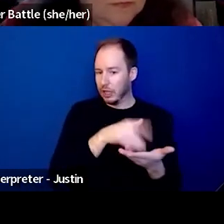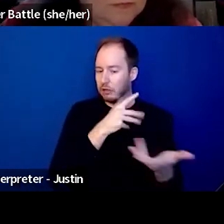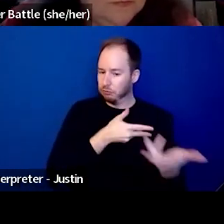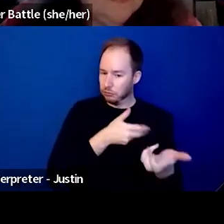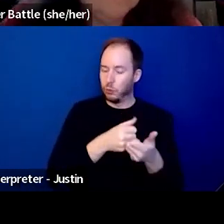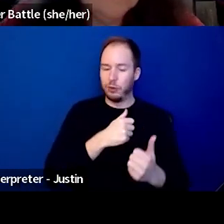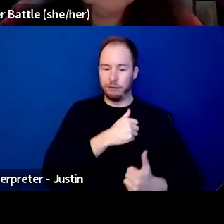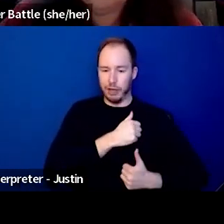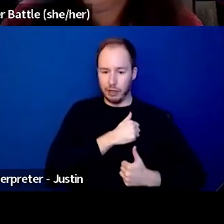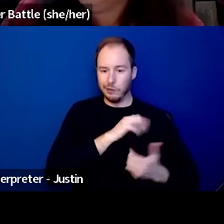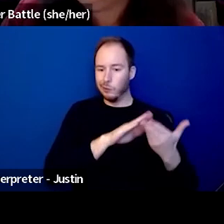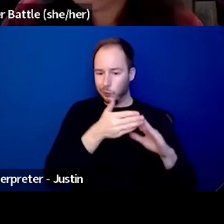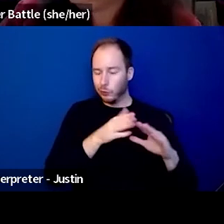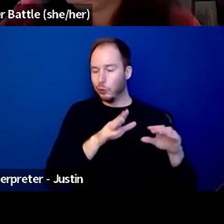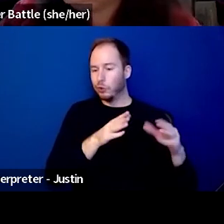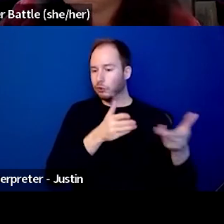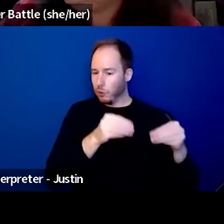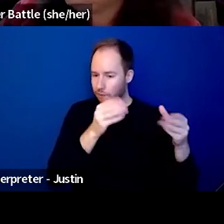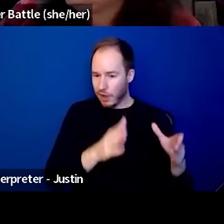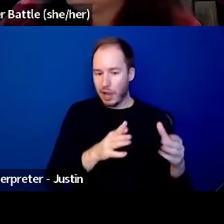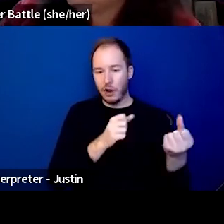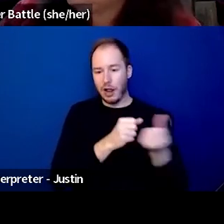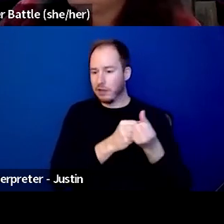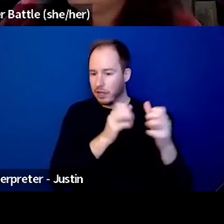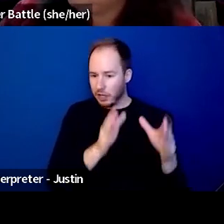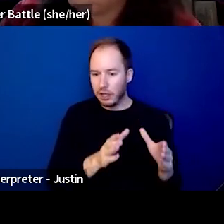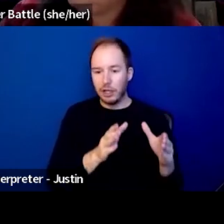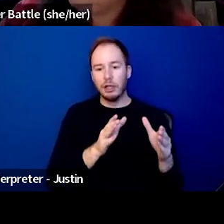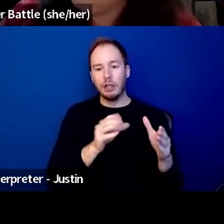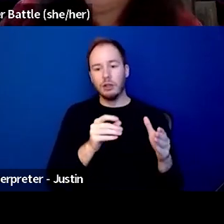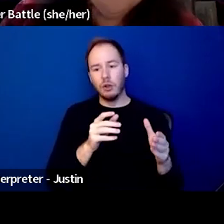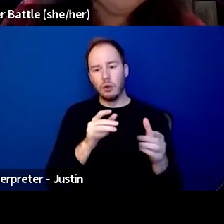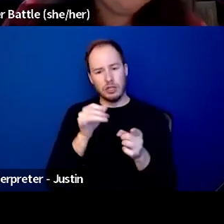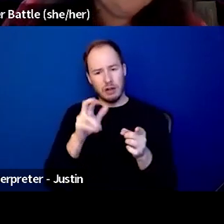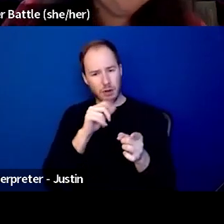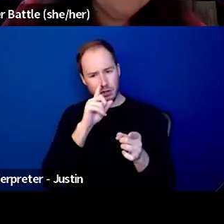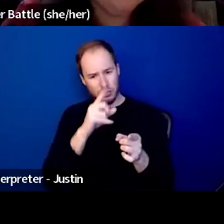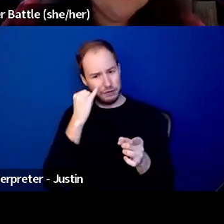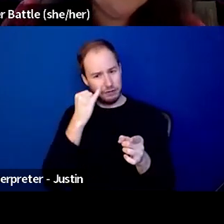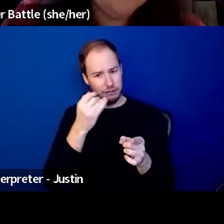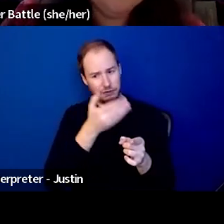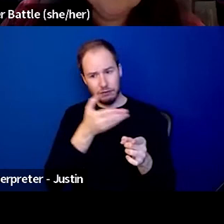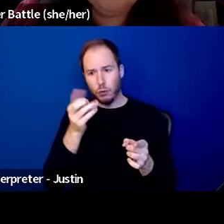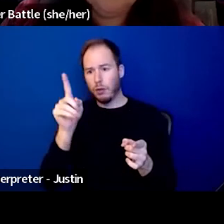and veteran service providers and advocates. So, Jennifer, I'm not sure if you, or Lucrece perhaps locally,